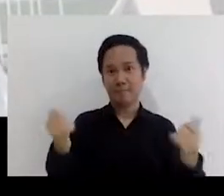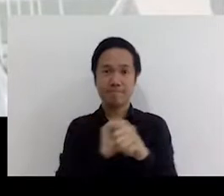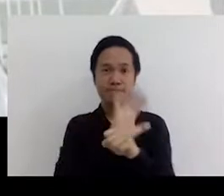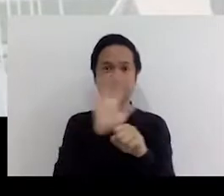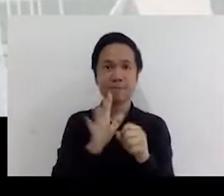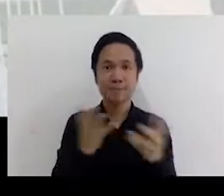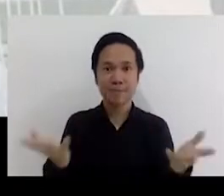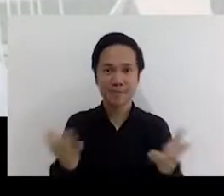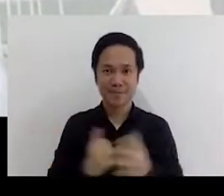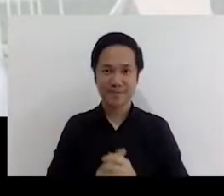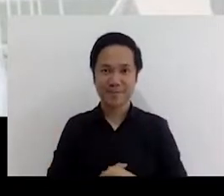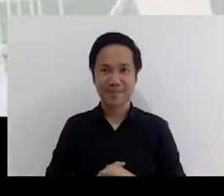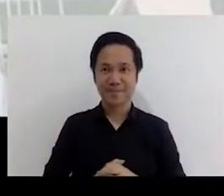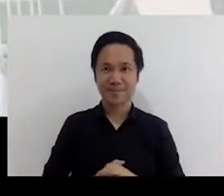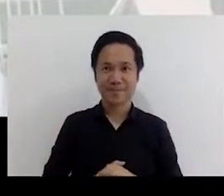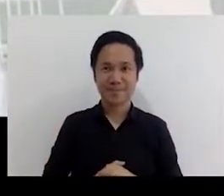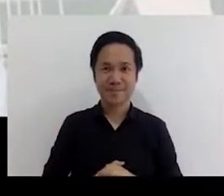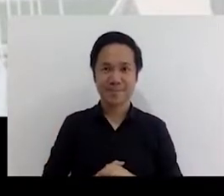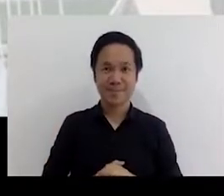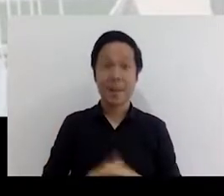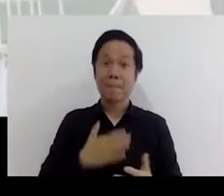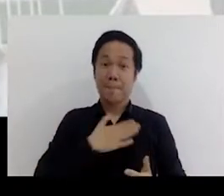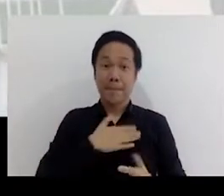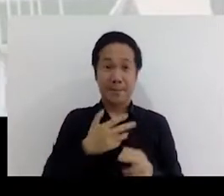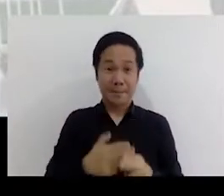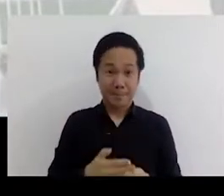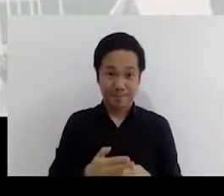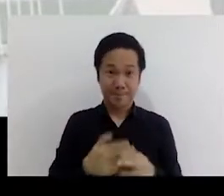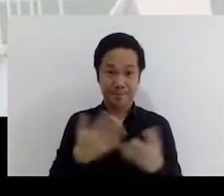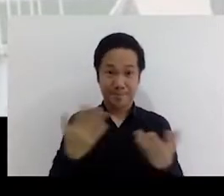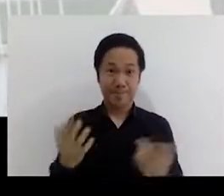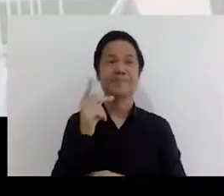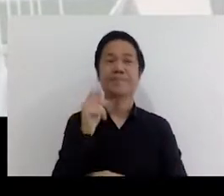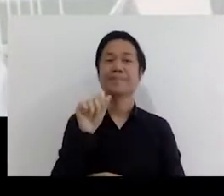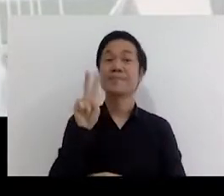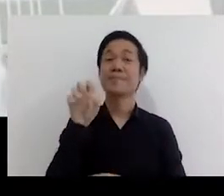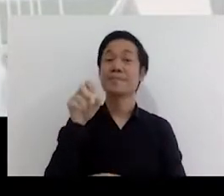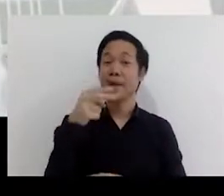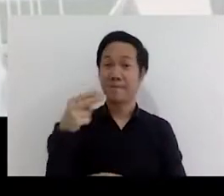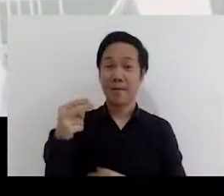As I said, my name is Kaveh Zahedi, I am the deputy at UN ESCAP.